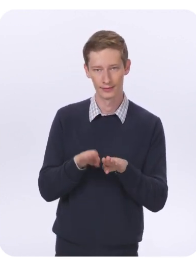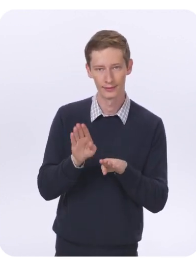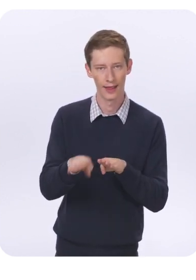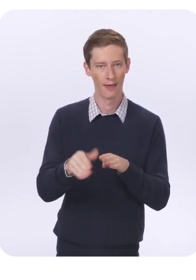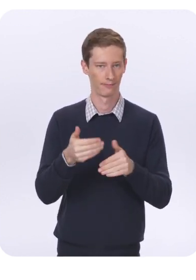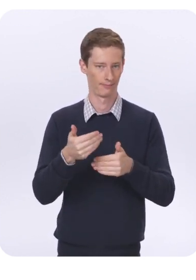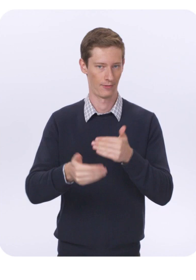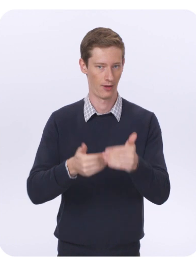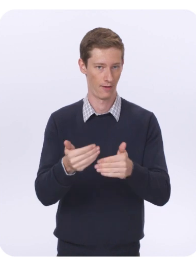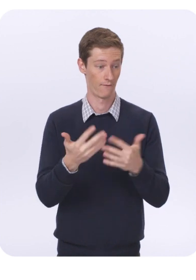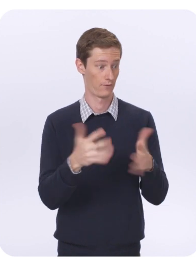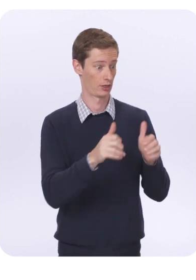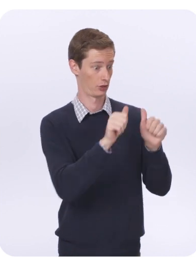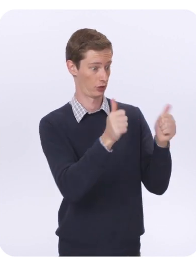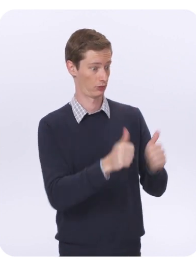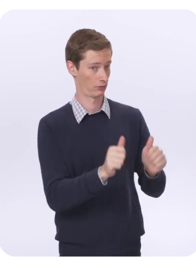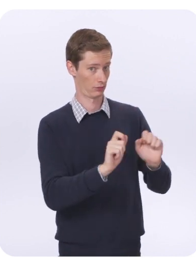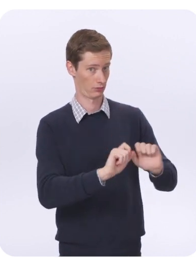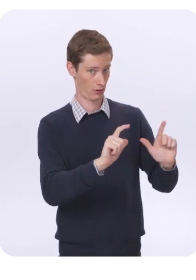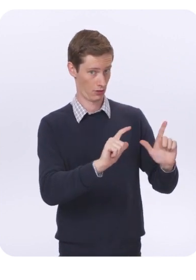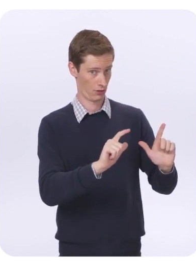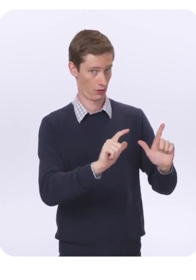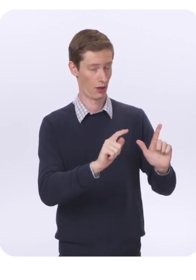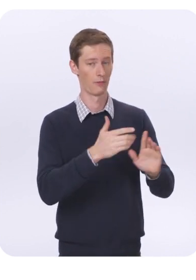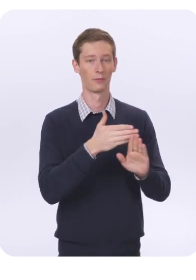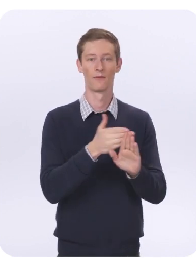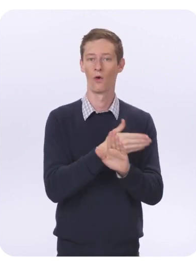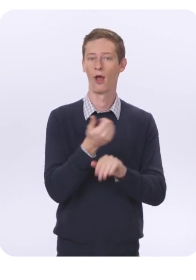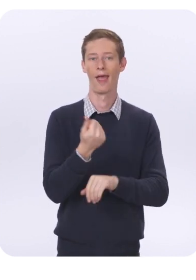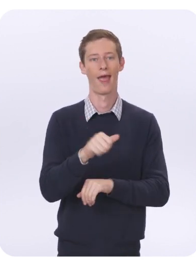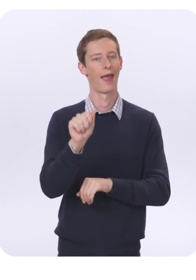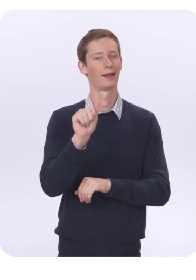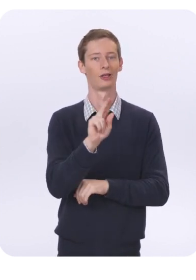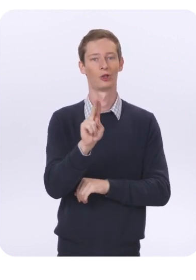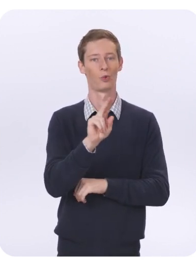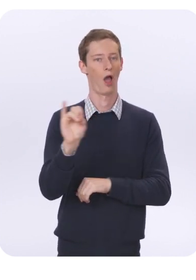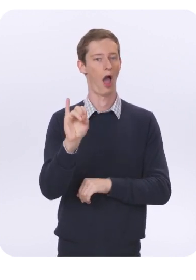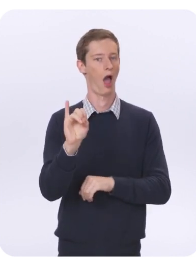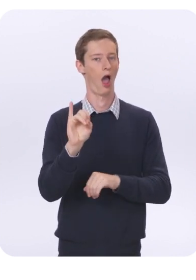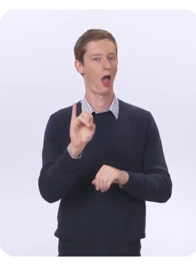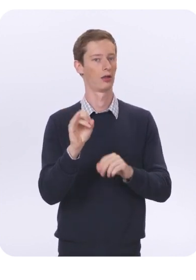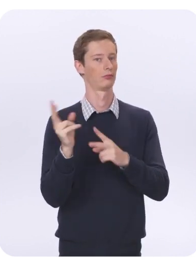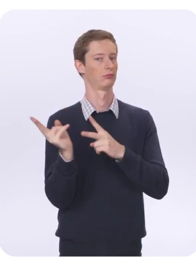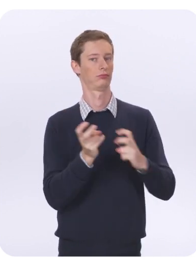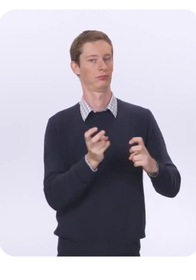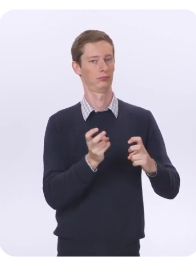and before any user interface elements draw with the Meta Quest Super Resolution,